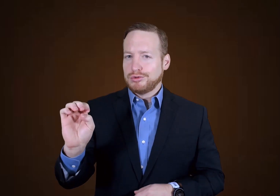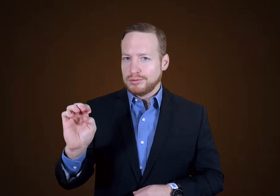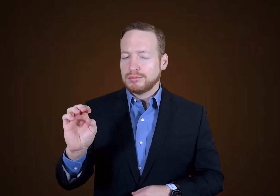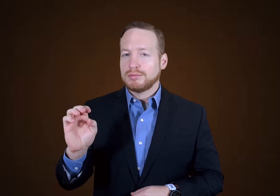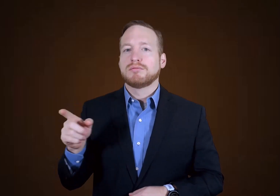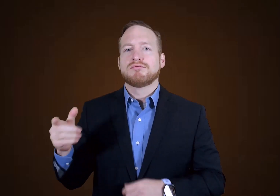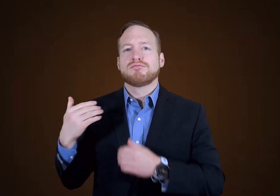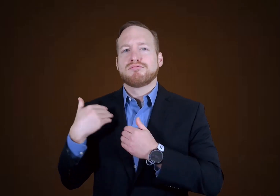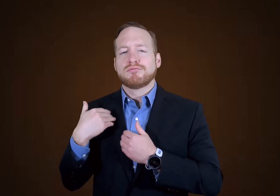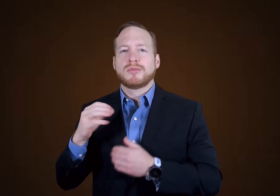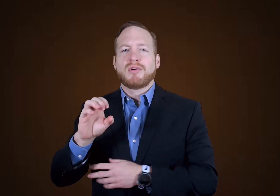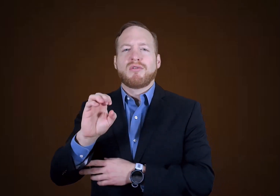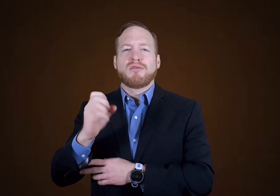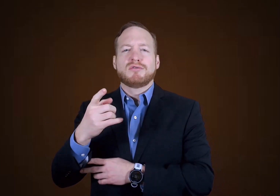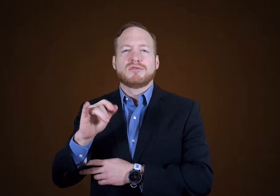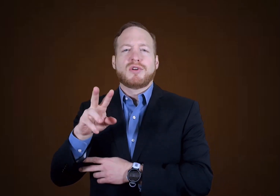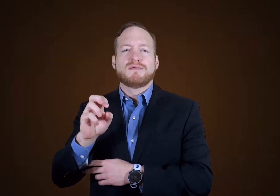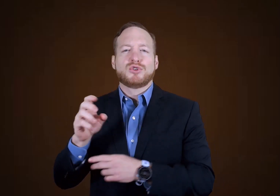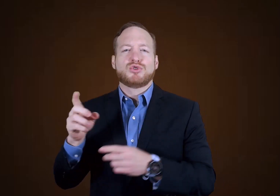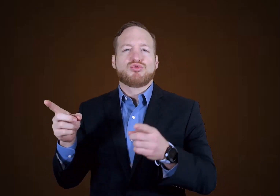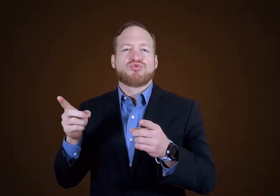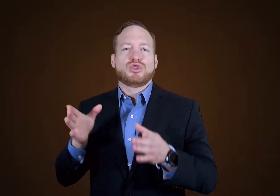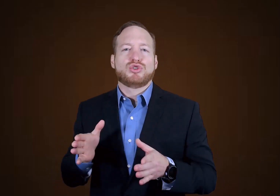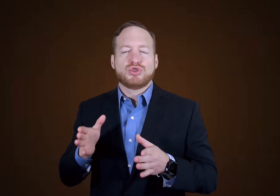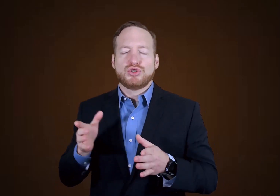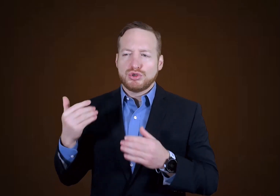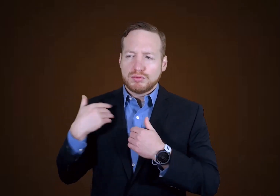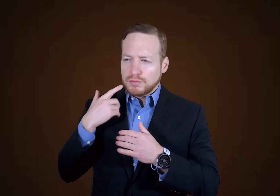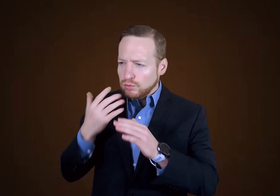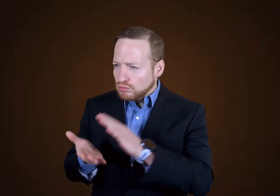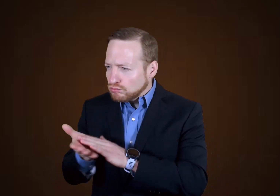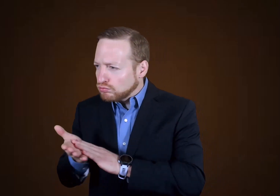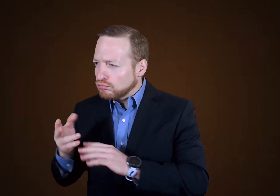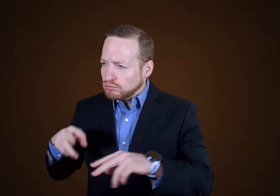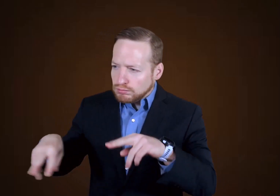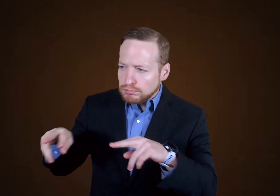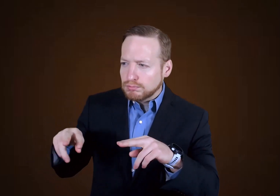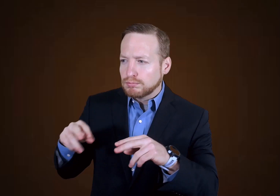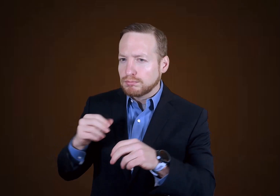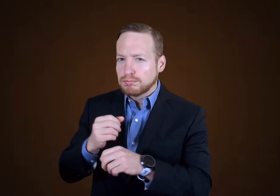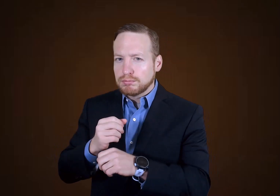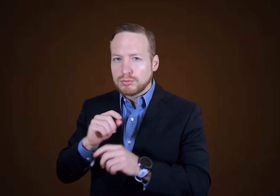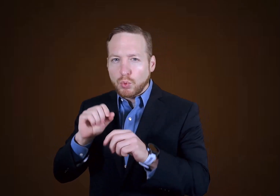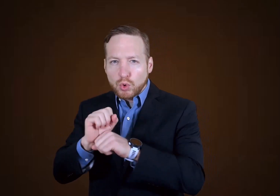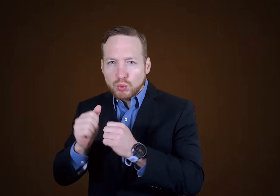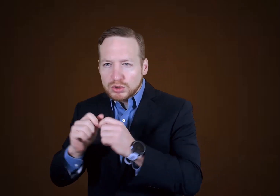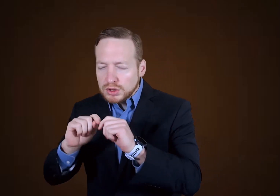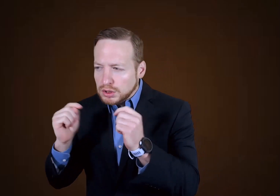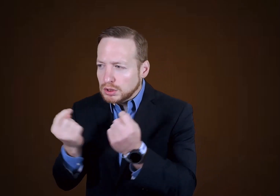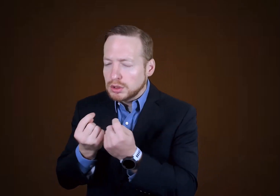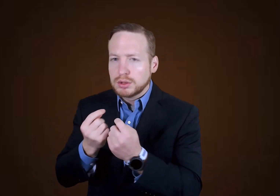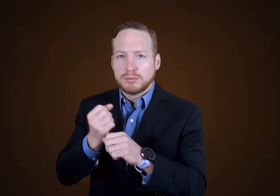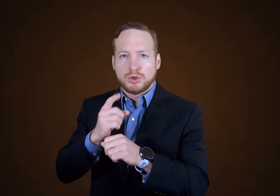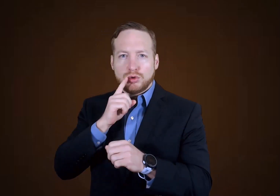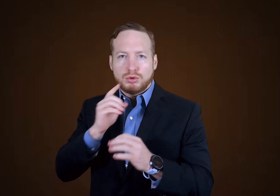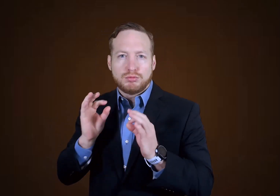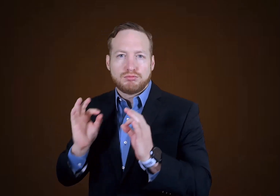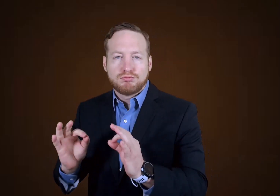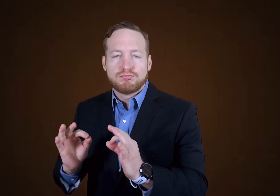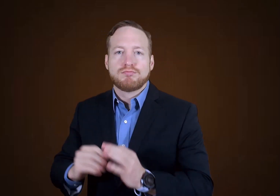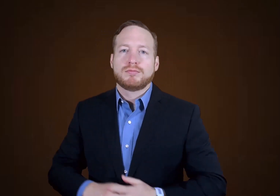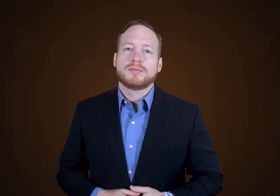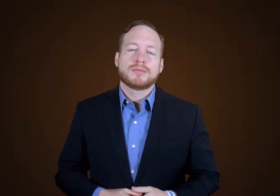Director he takes care of the everyday operation of his team